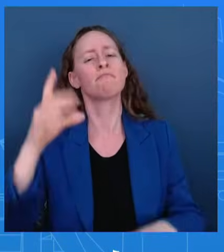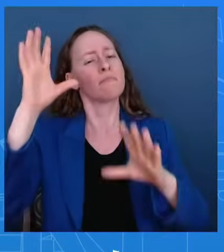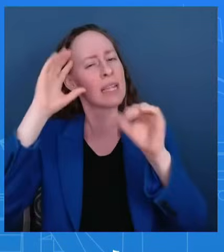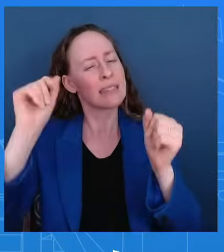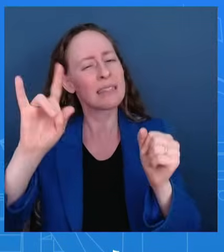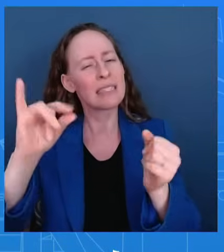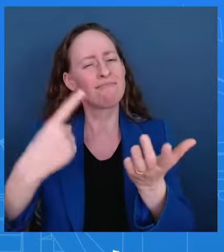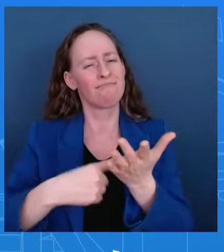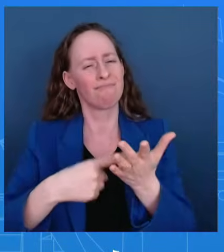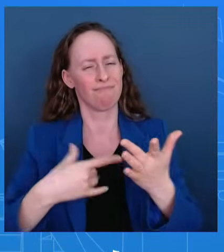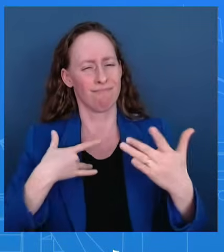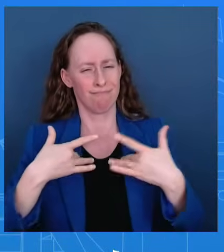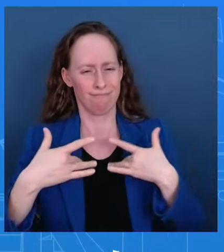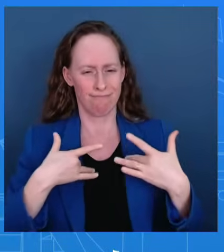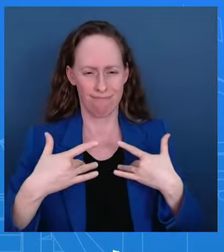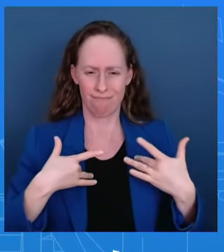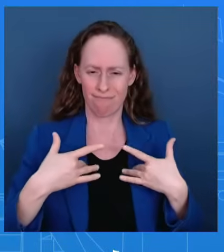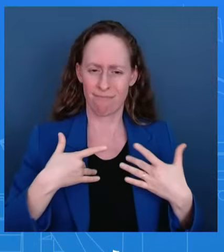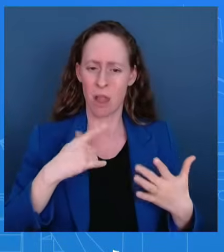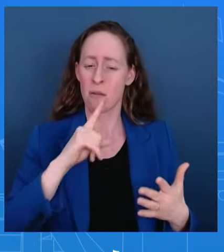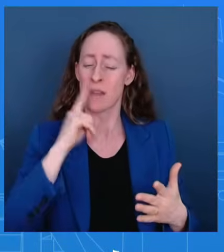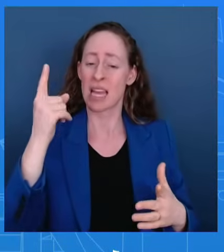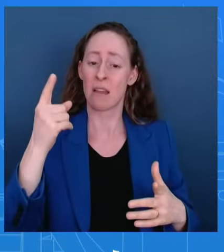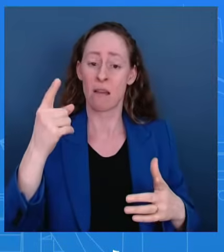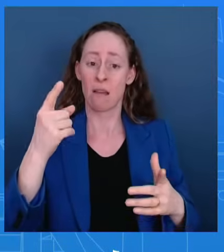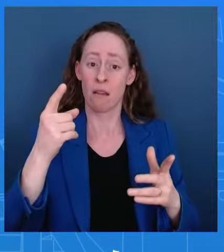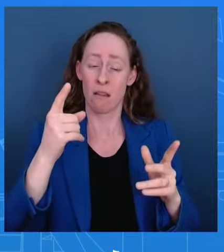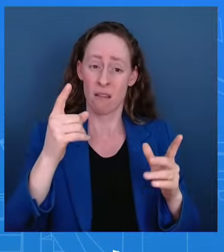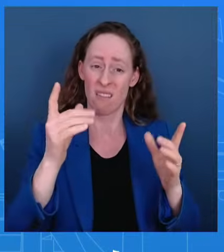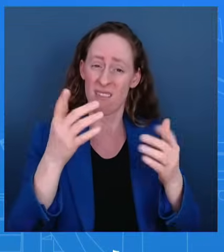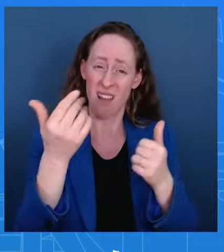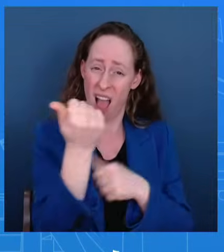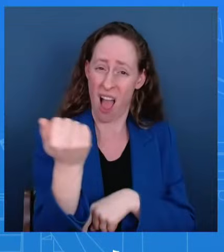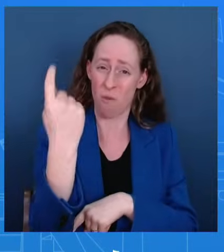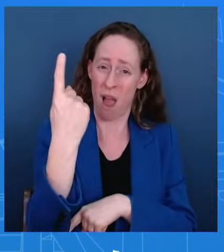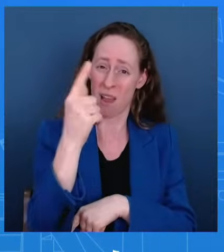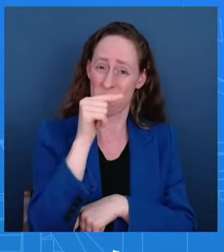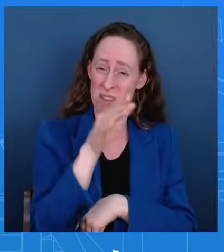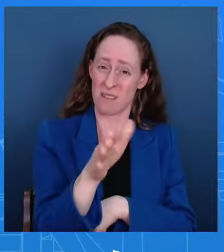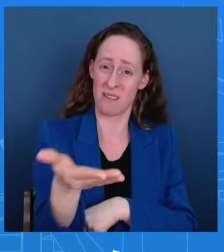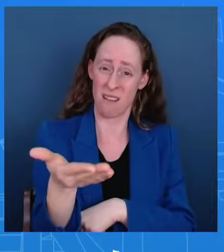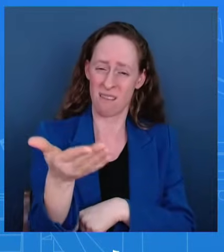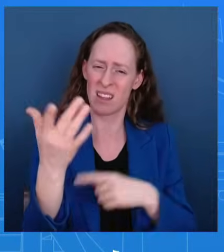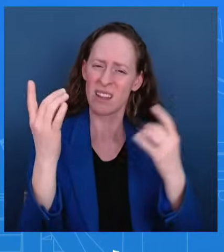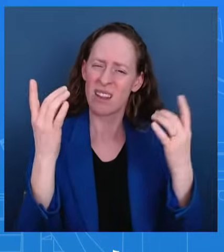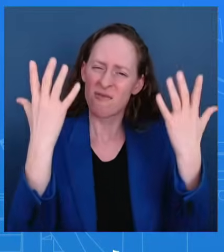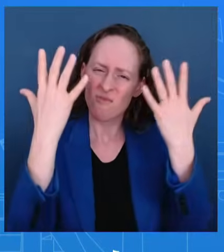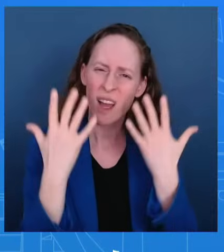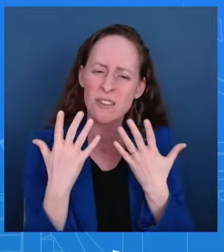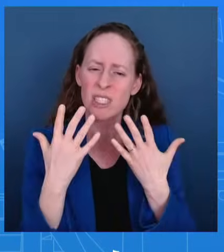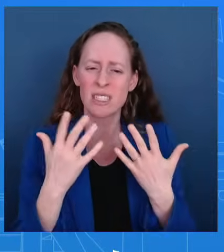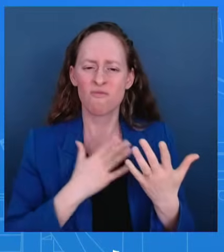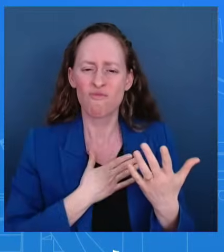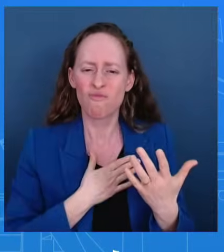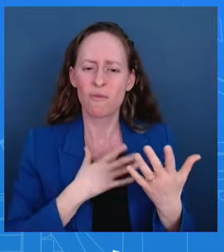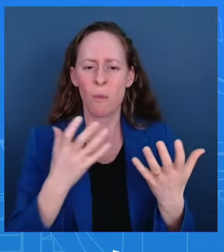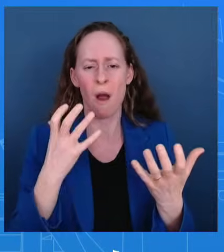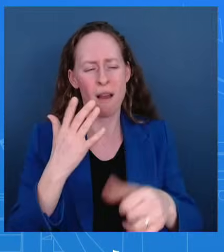is what we're doing to alleviate and help improve conditions in Gaza, including through this temporary pier today. Thanks, everybody.